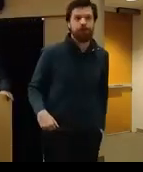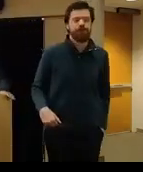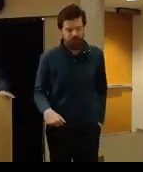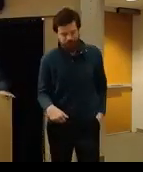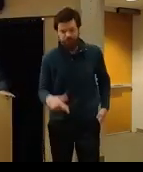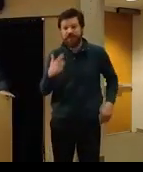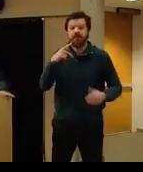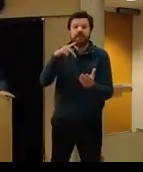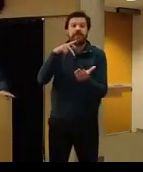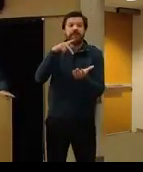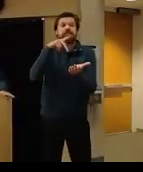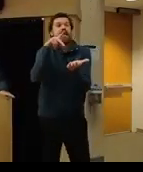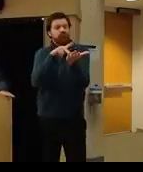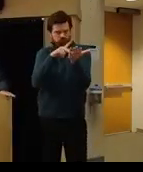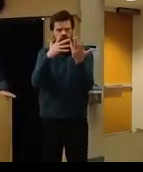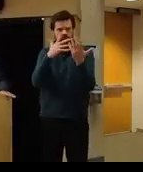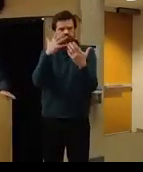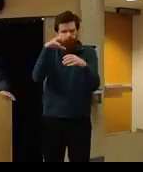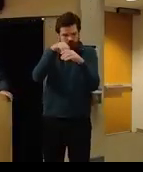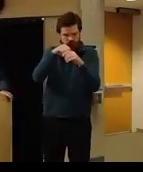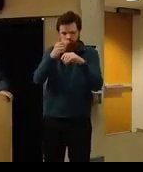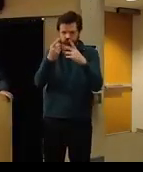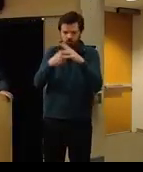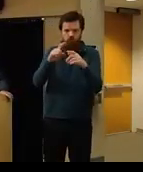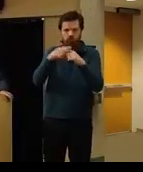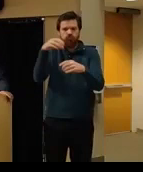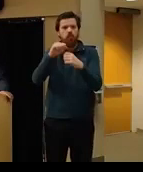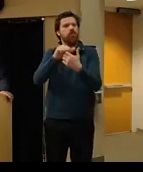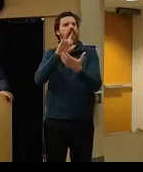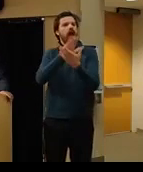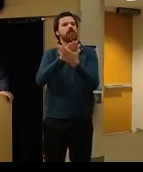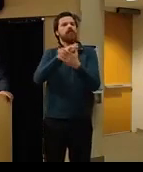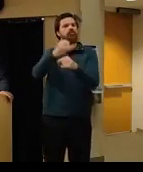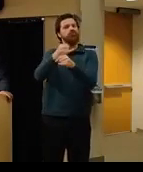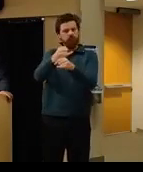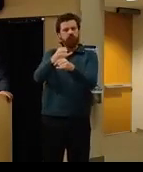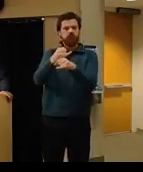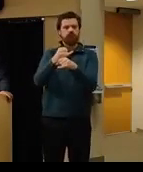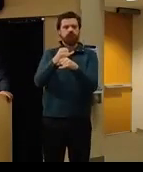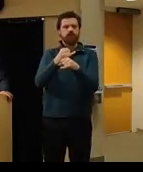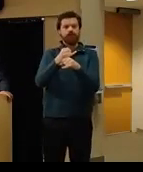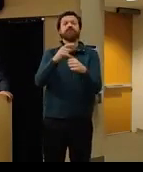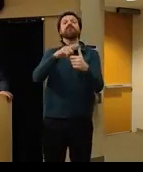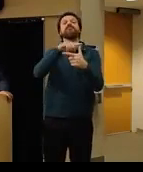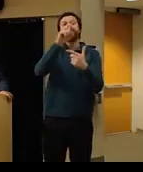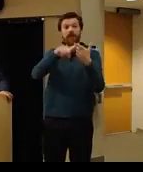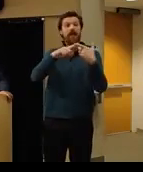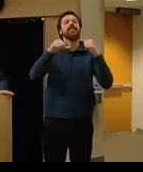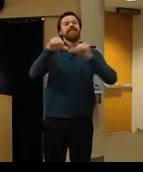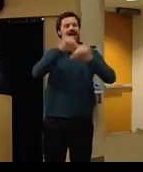to find its way in the academic uh institutions Along Came the scientific EV Evolution which